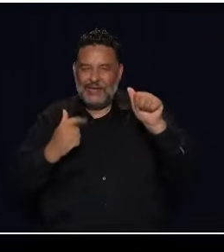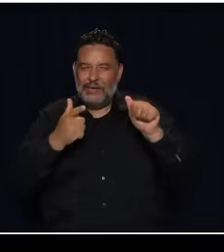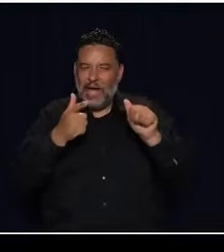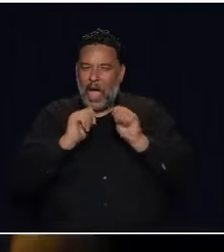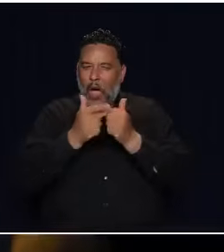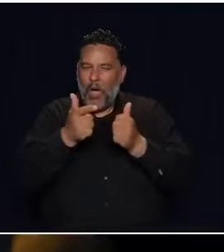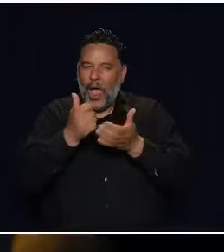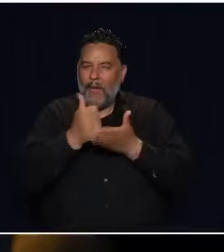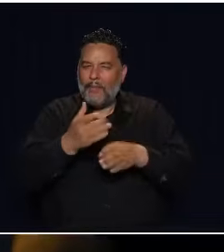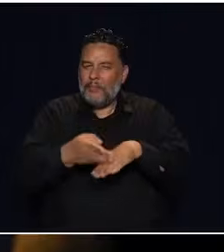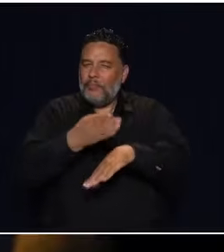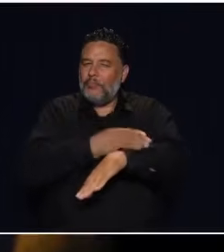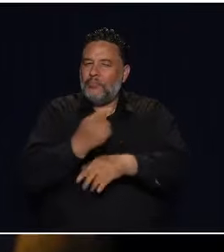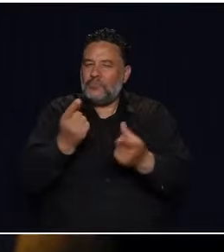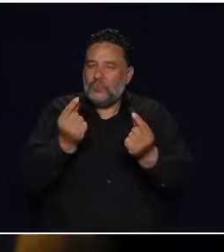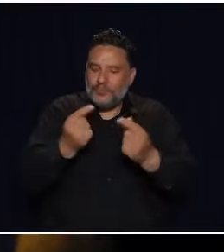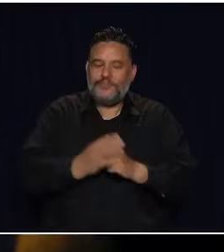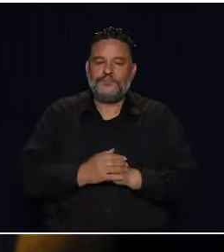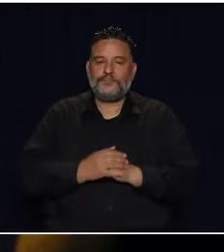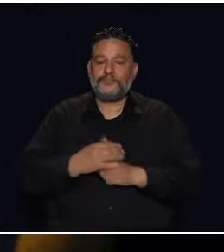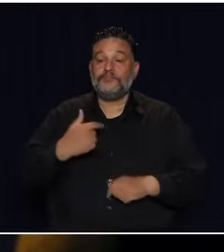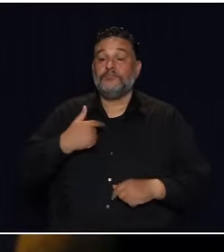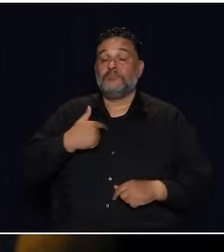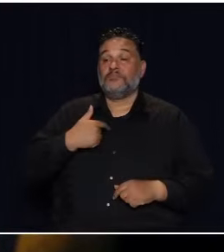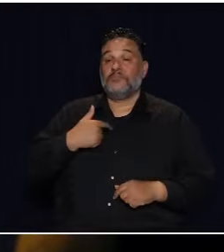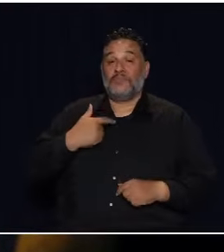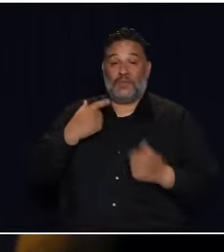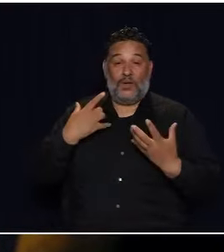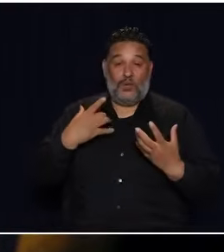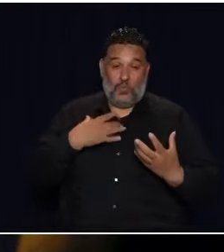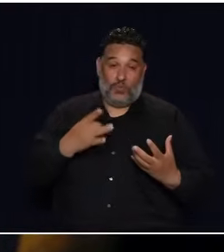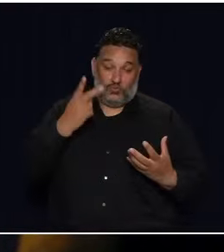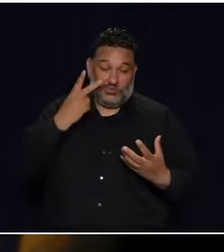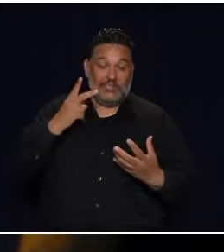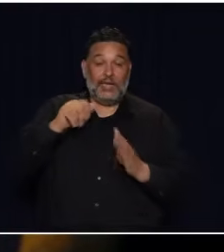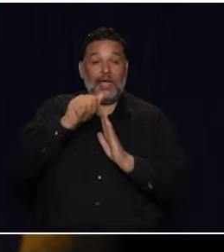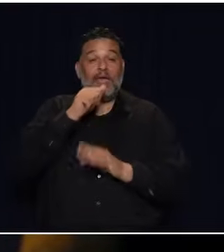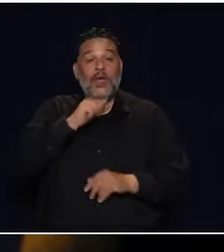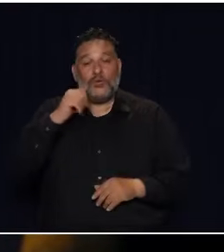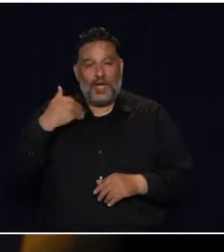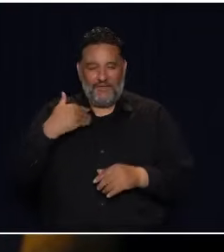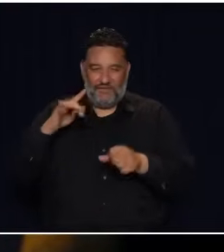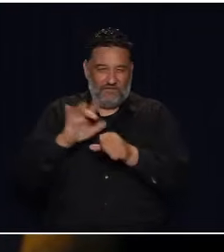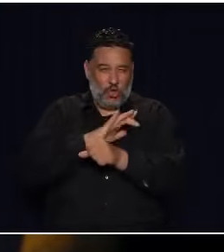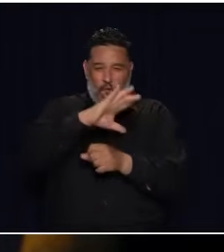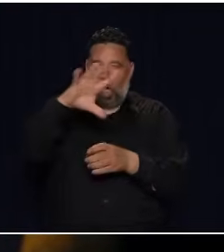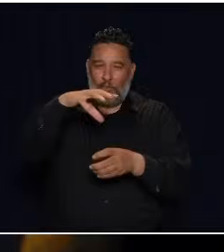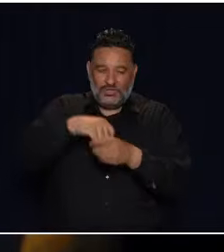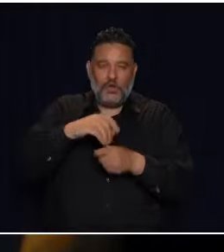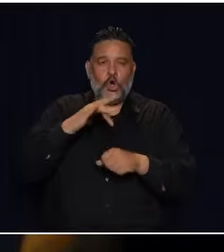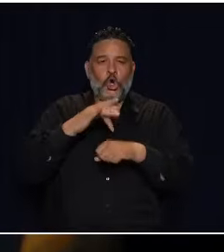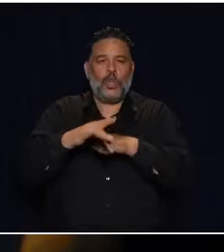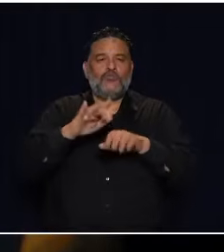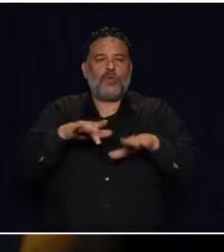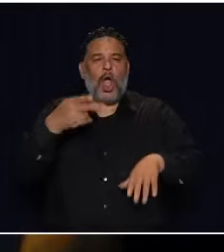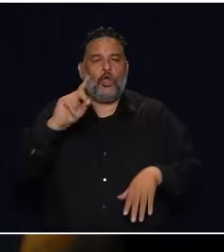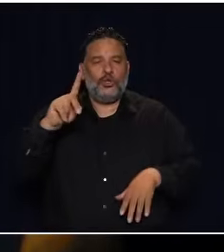IT COMES TO READING AND MATH P O PROFIC PROFICIENCY.